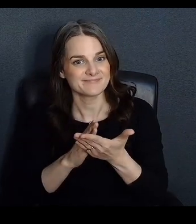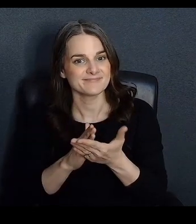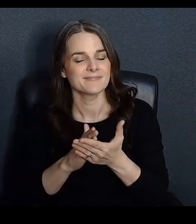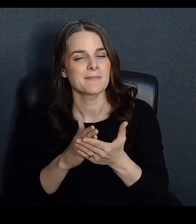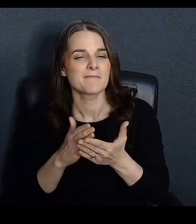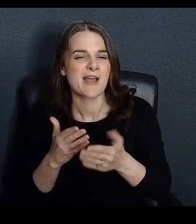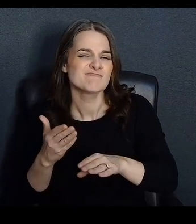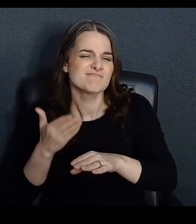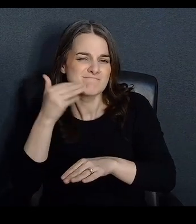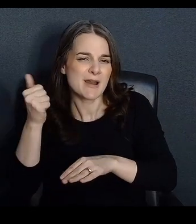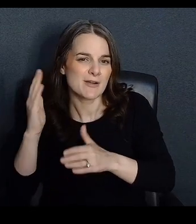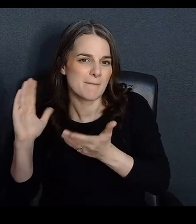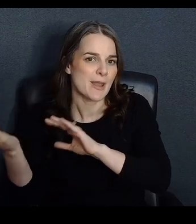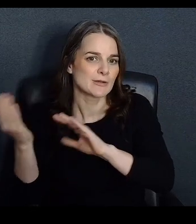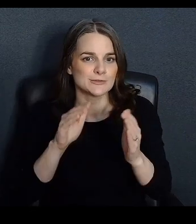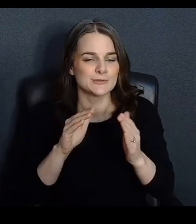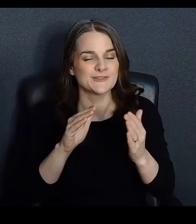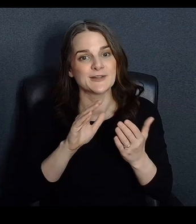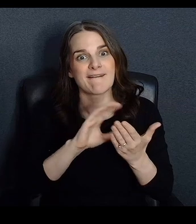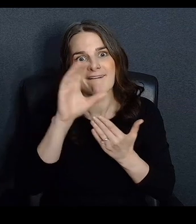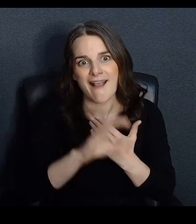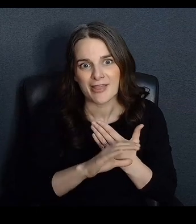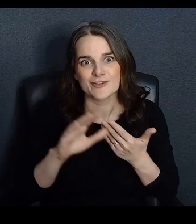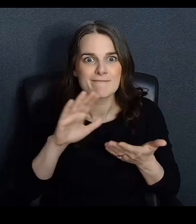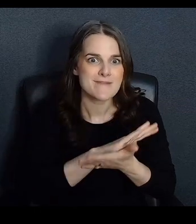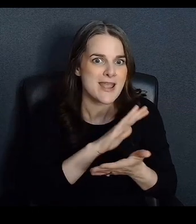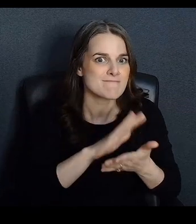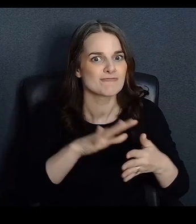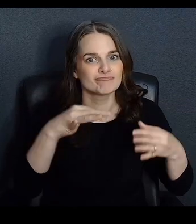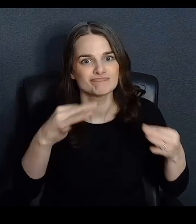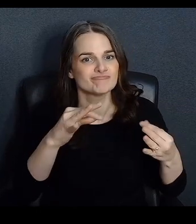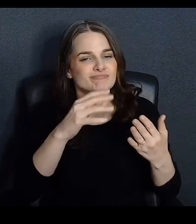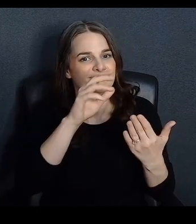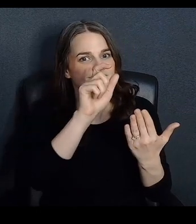a traditional paper calendar or a picture-based task list?